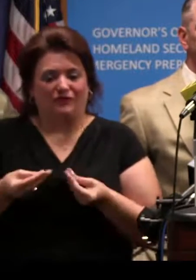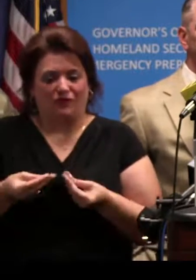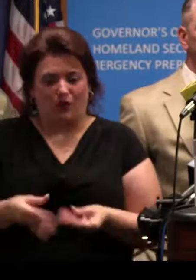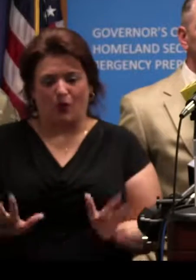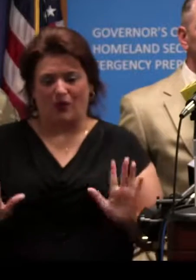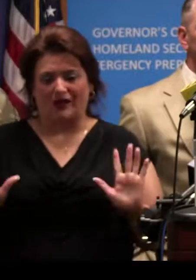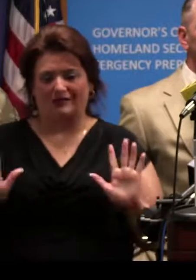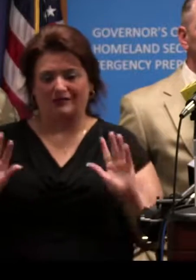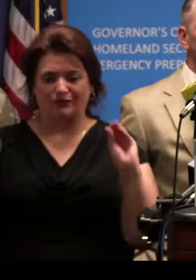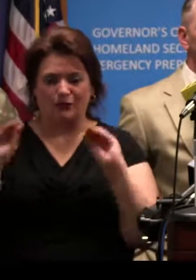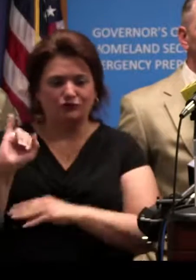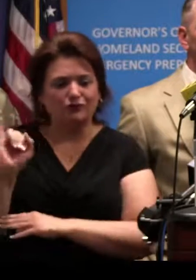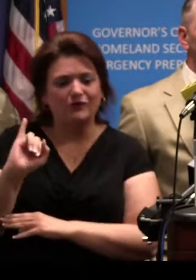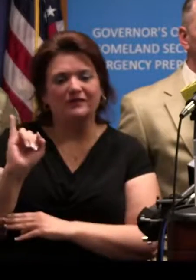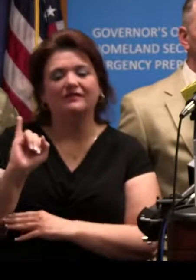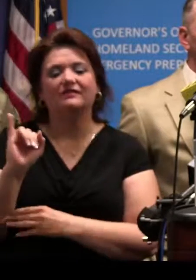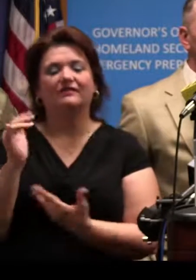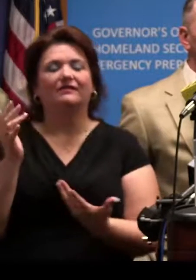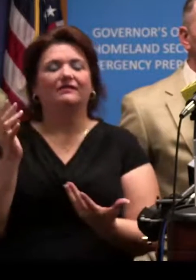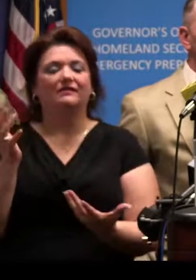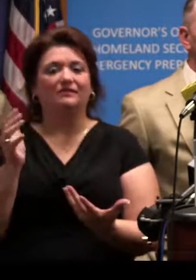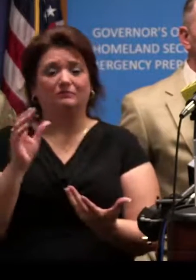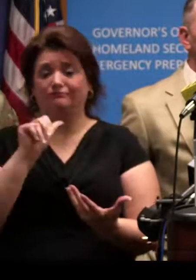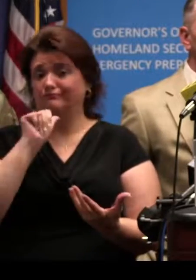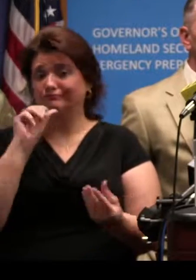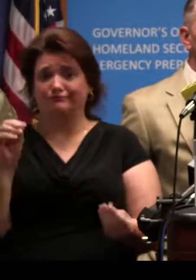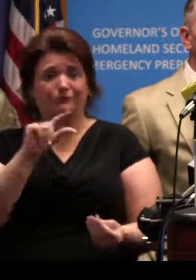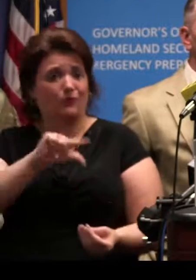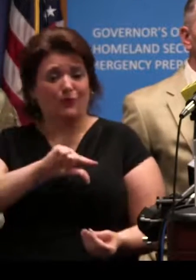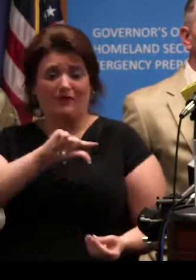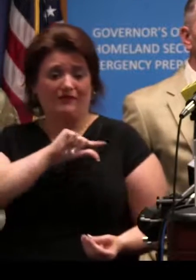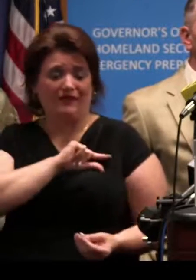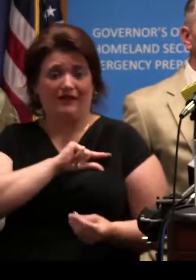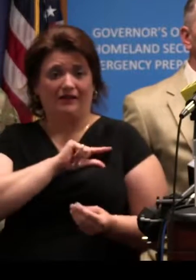have insurance if he didn't qualify for Small Business Administration disaster